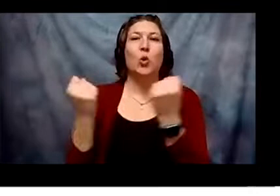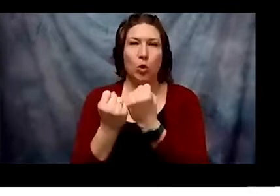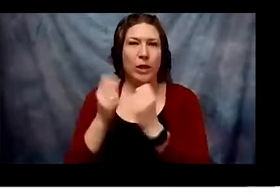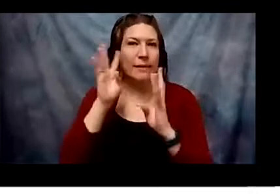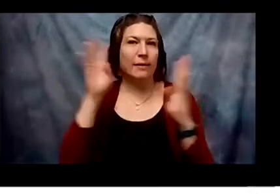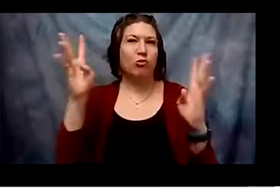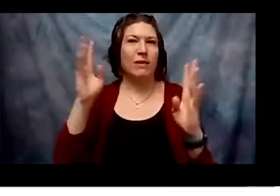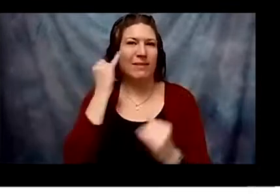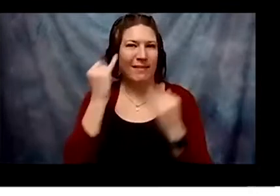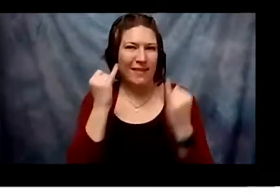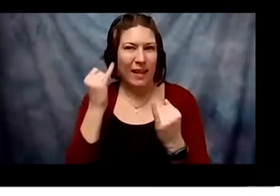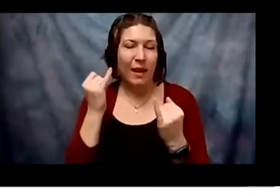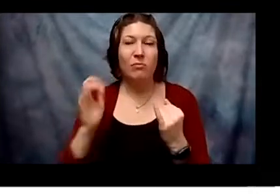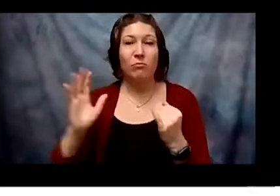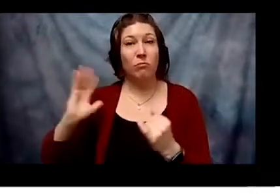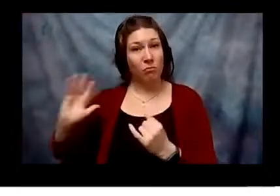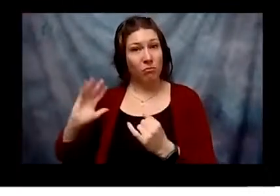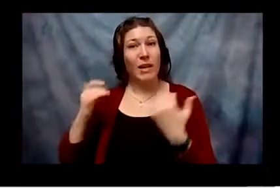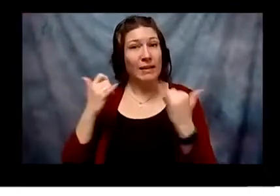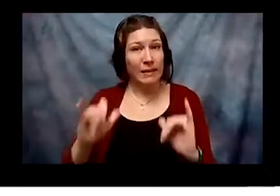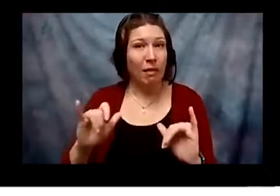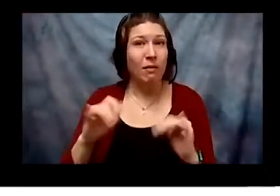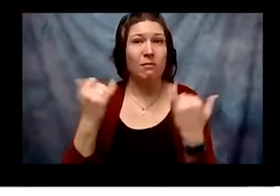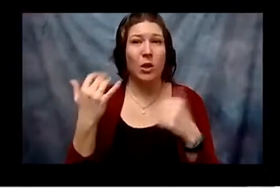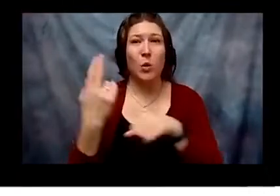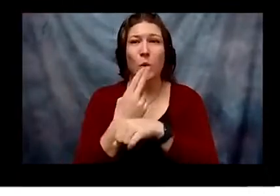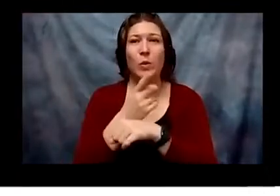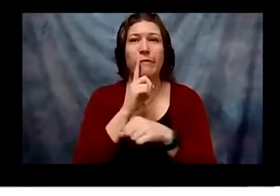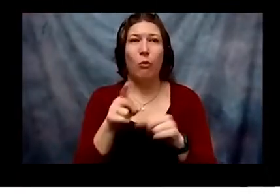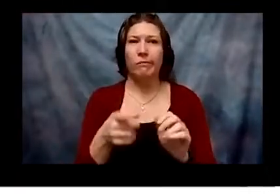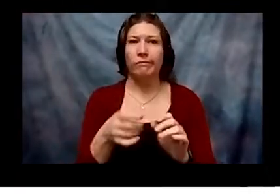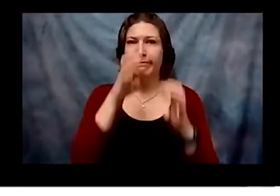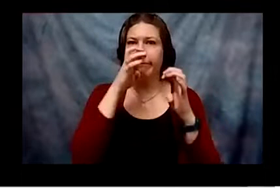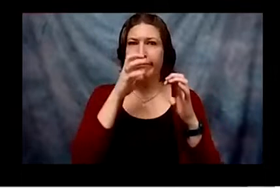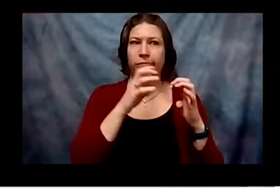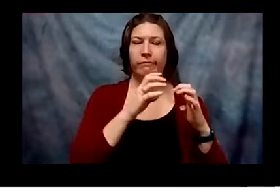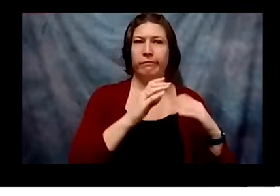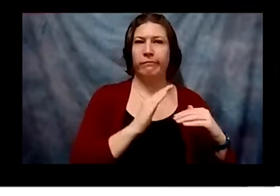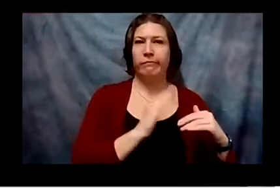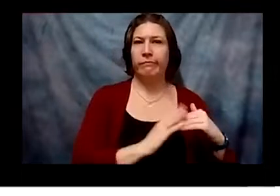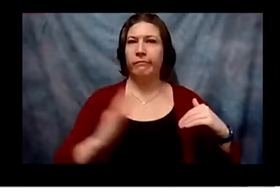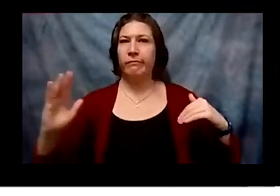that was and still is used to create a strict ordering of who's valuable in our society.